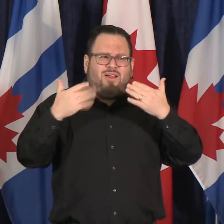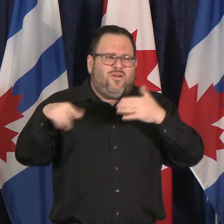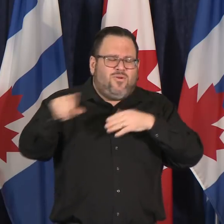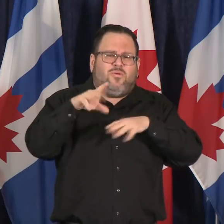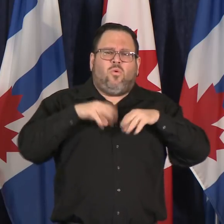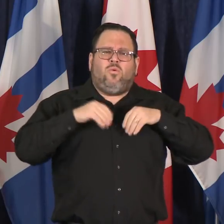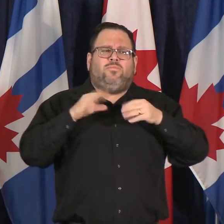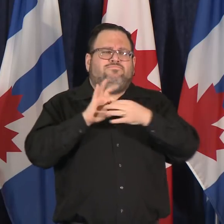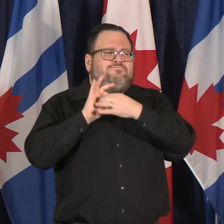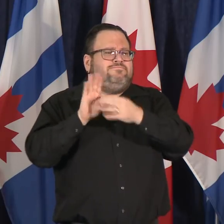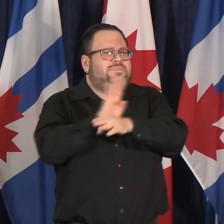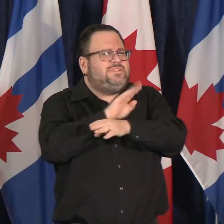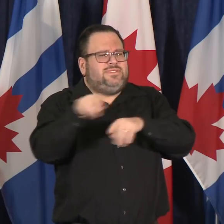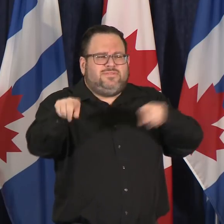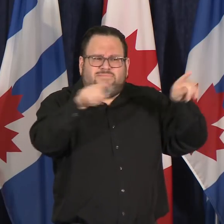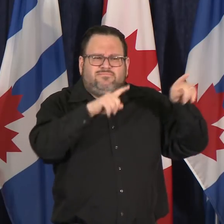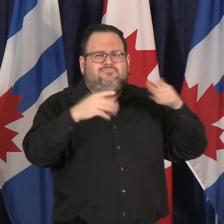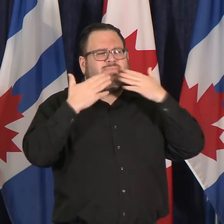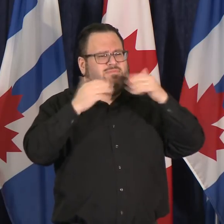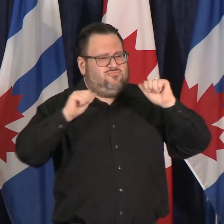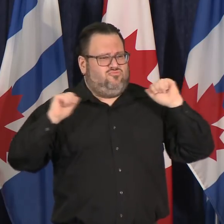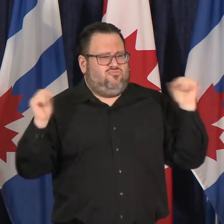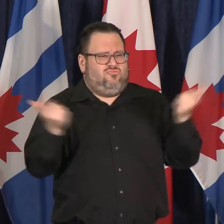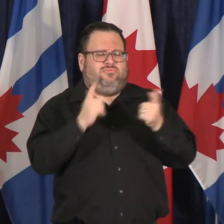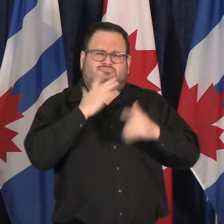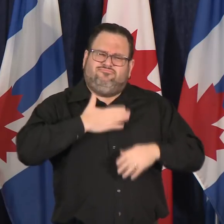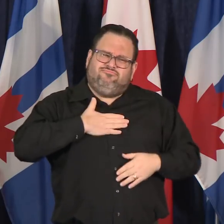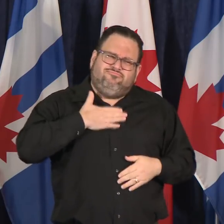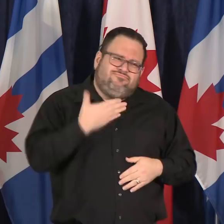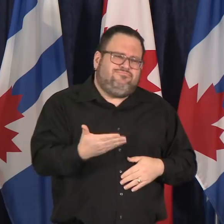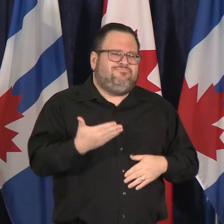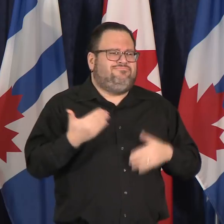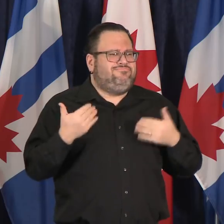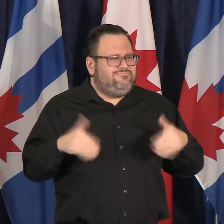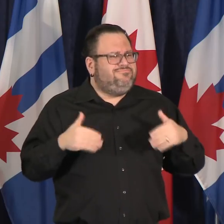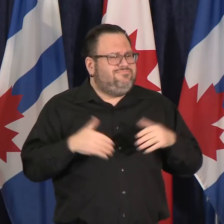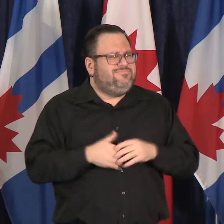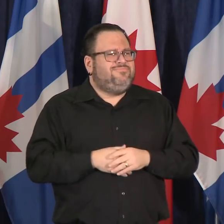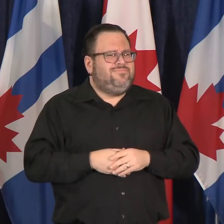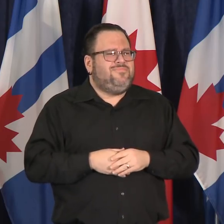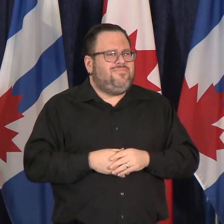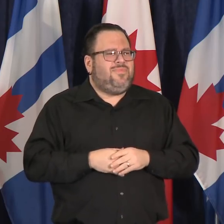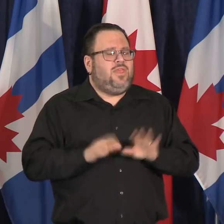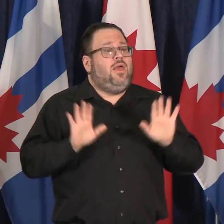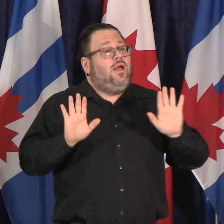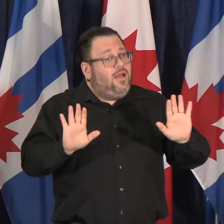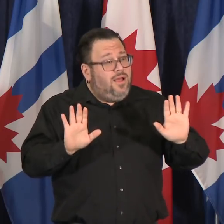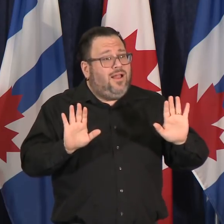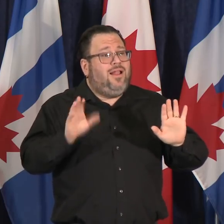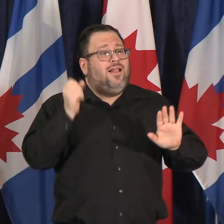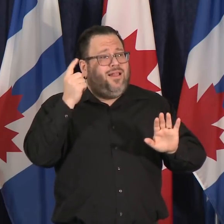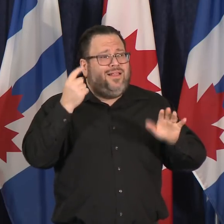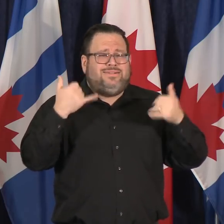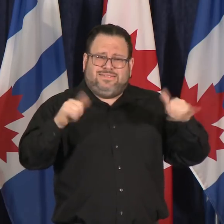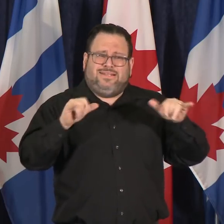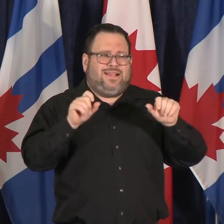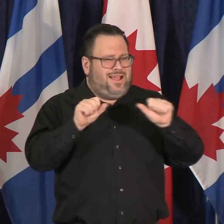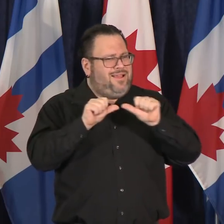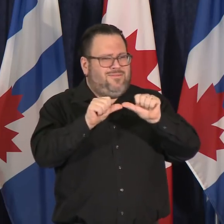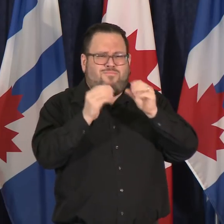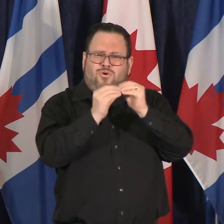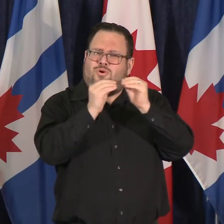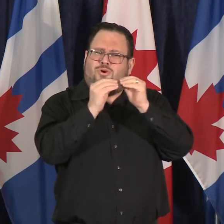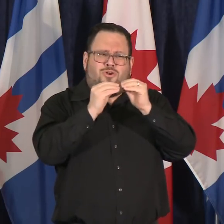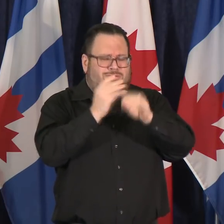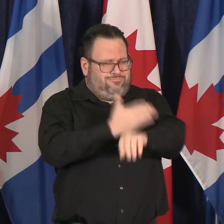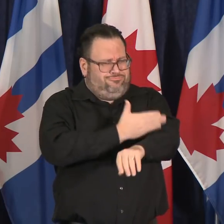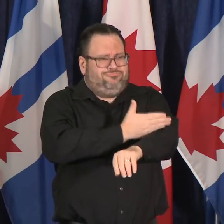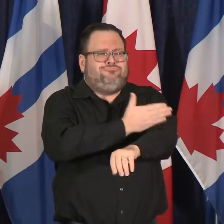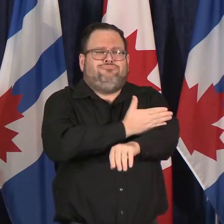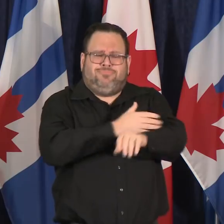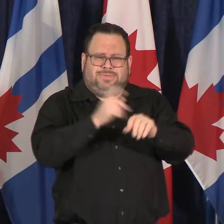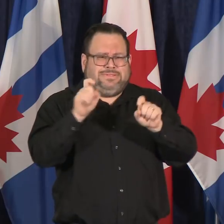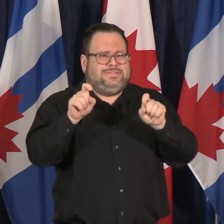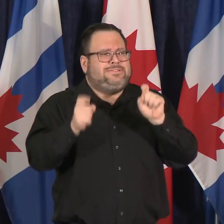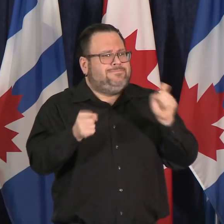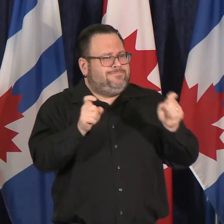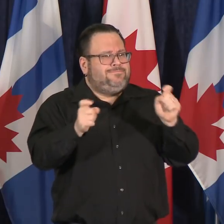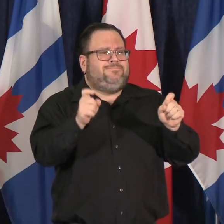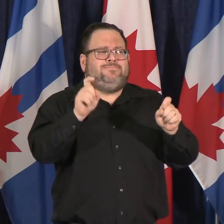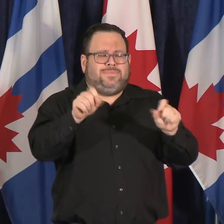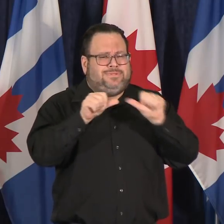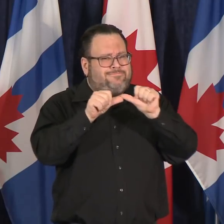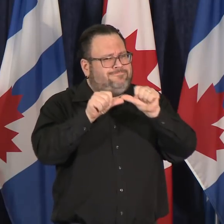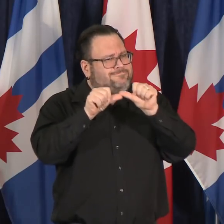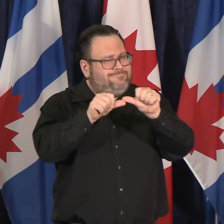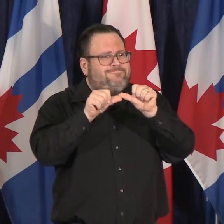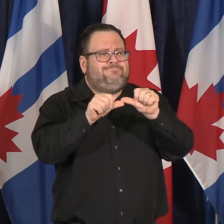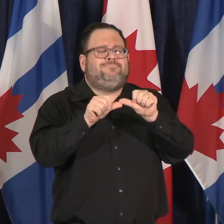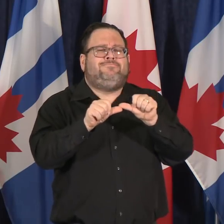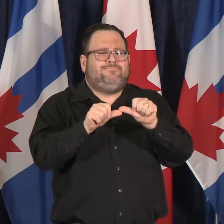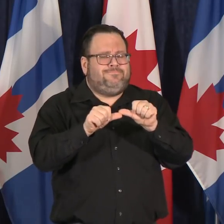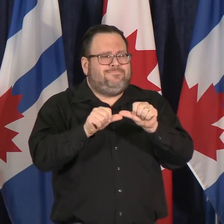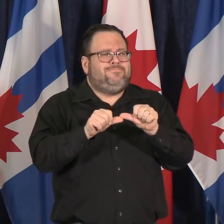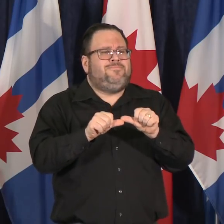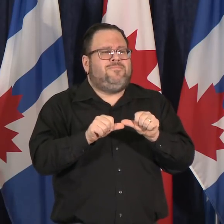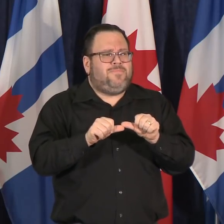this but we can still do better we must do better and we need your help to get